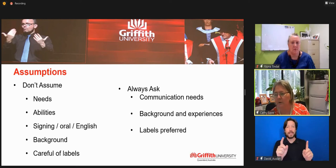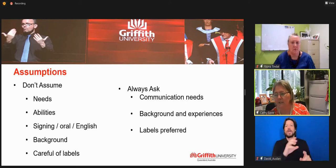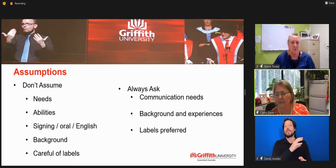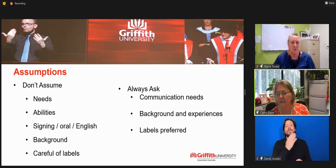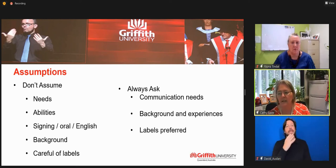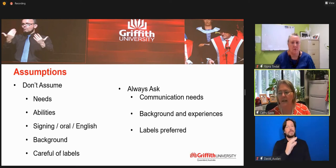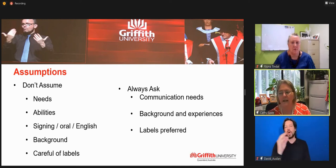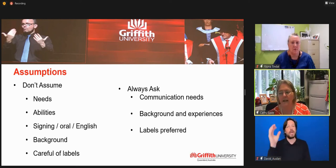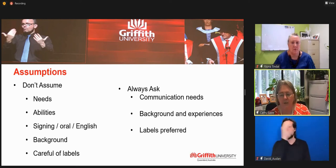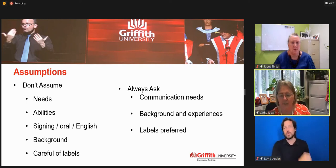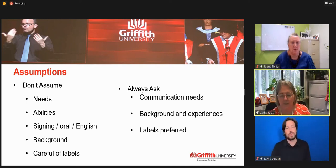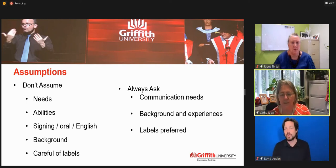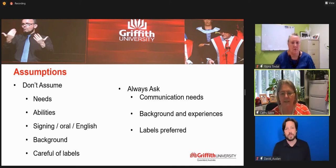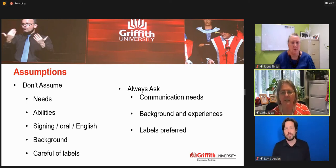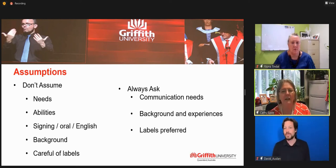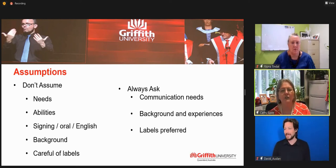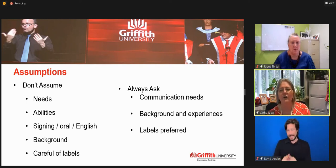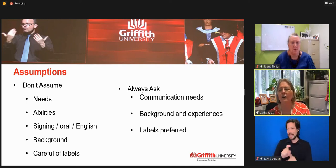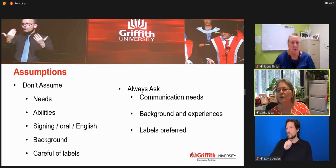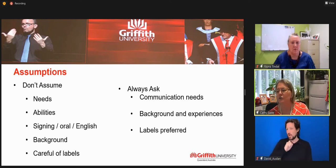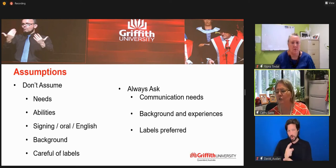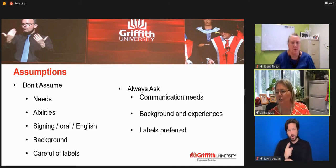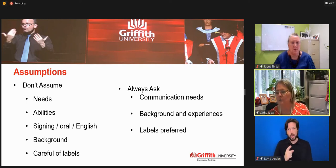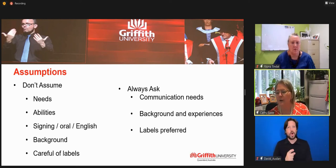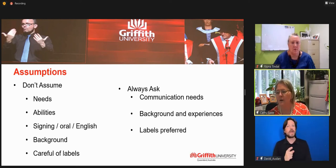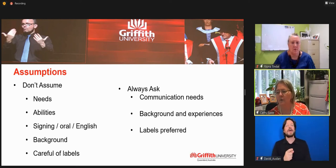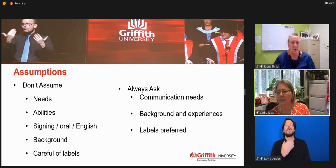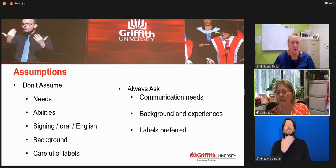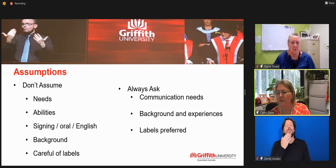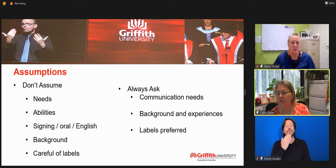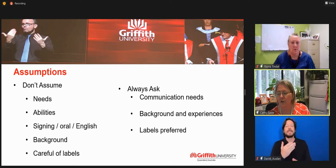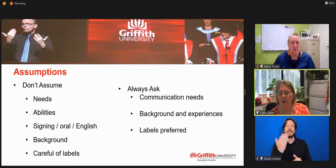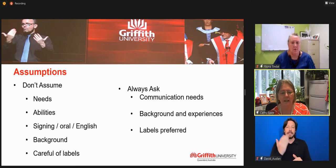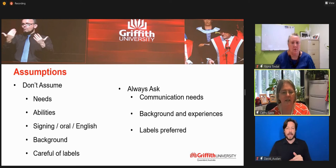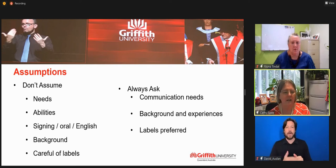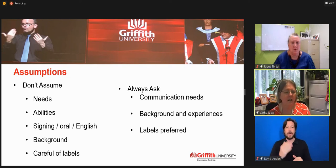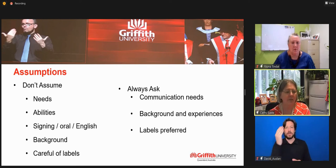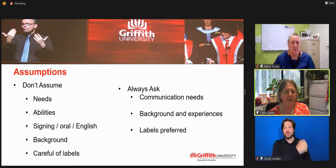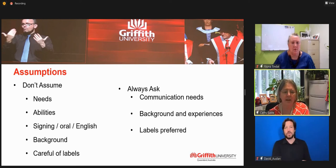anybody's needs, anybody's ability. Don't assume whether they're signing, whether